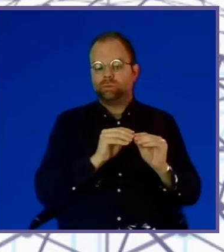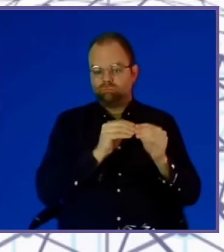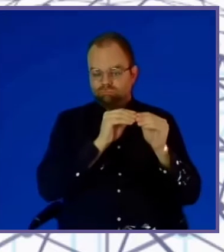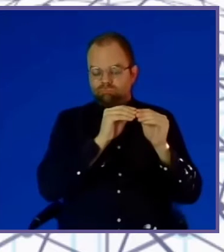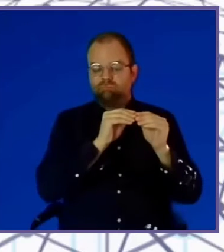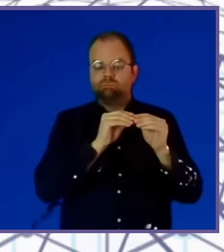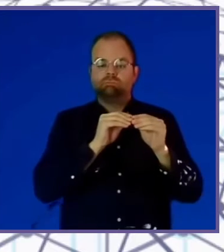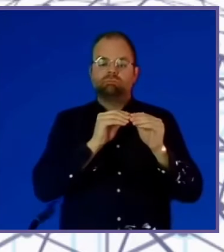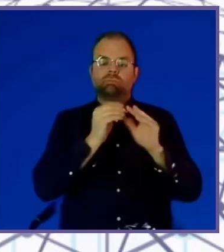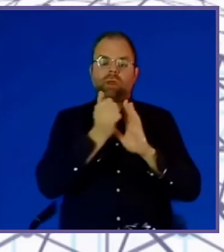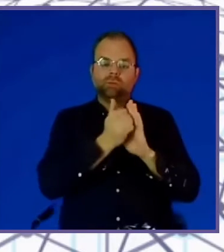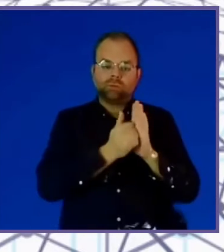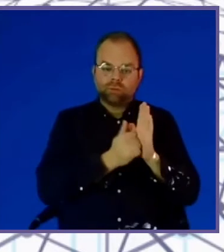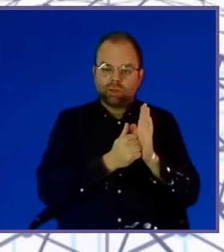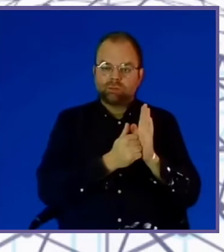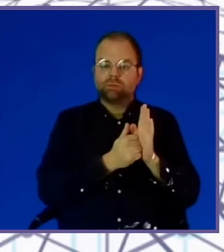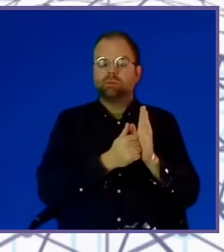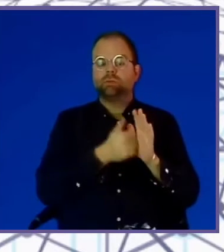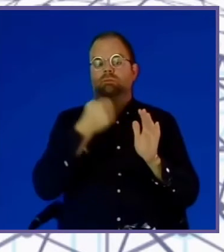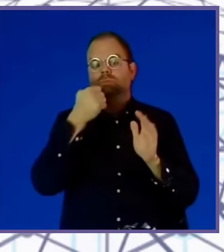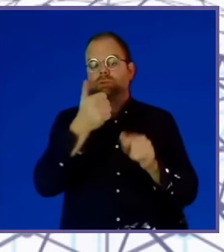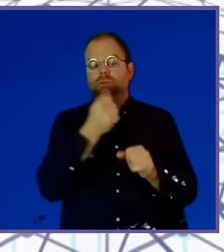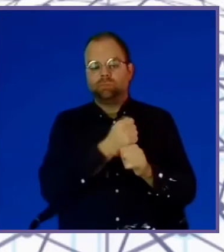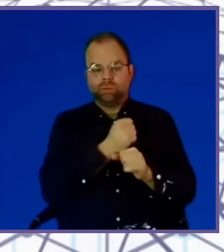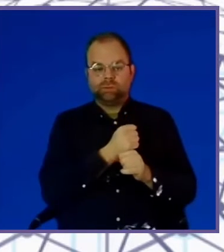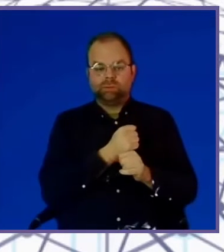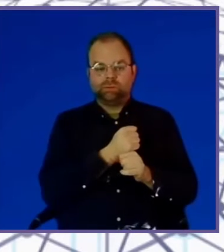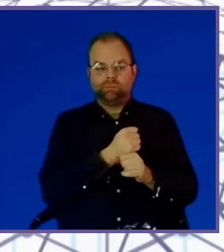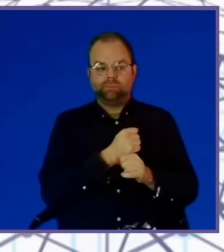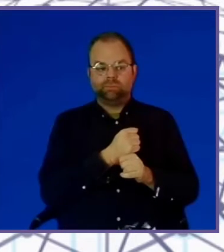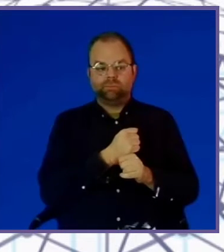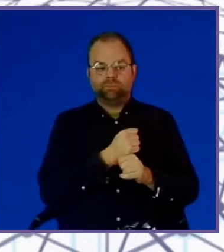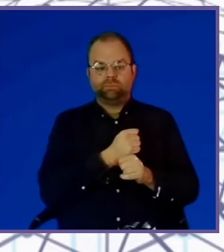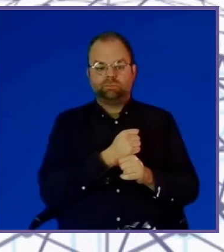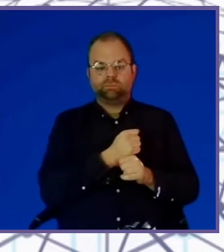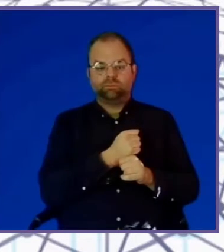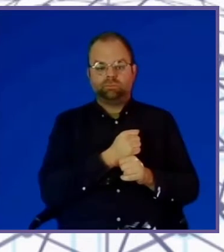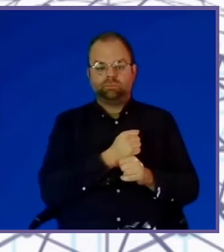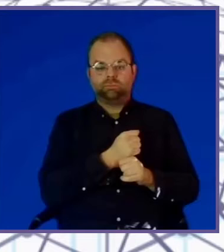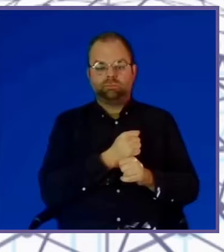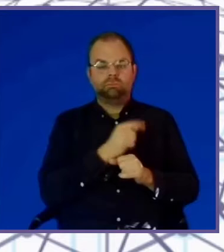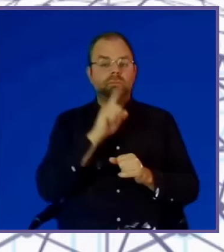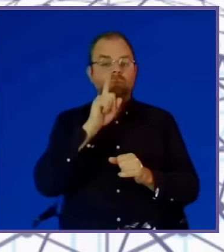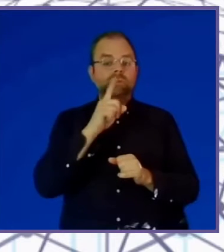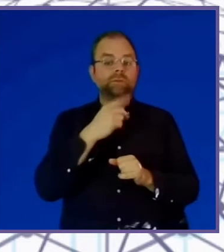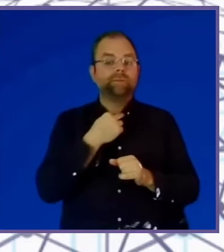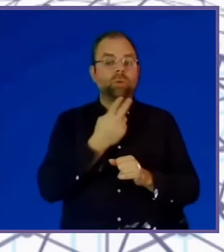Whose voices do we particularly need to pay attention to?